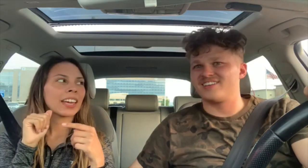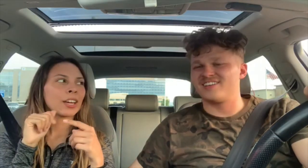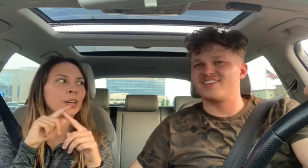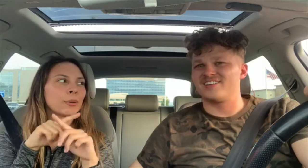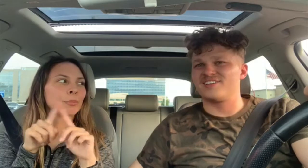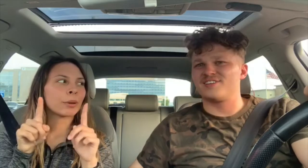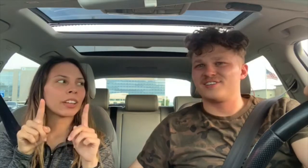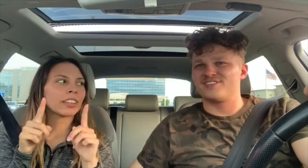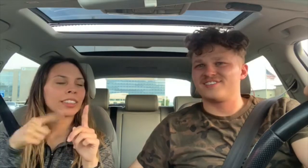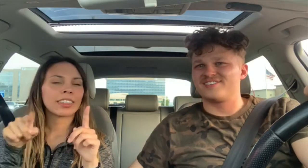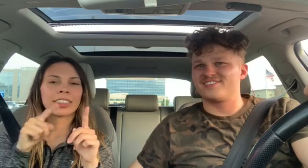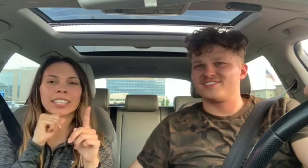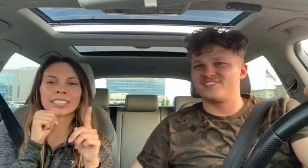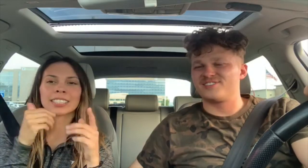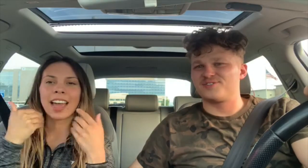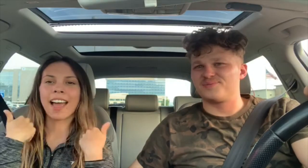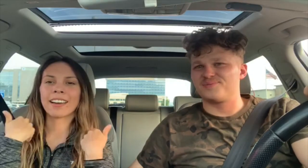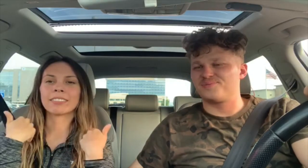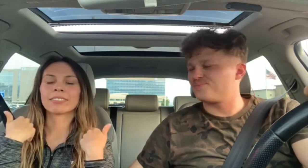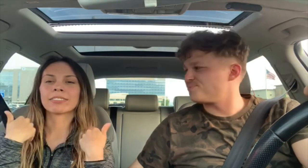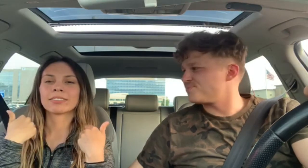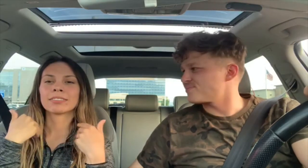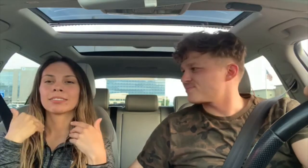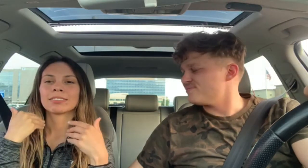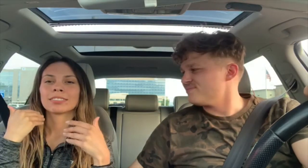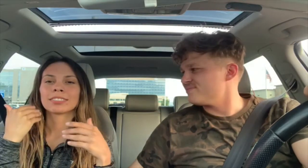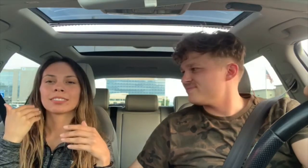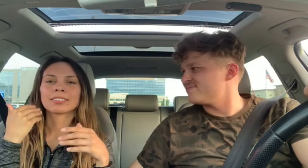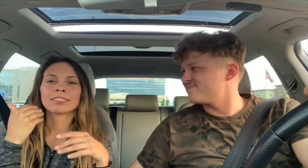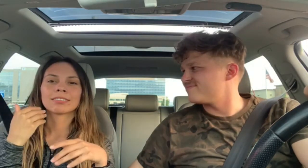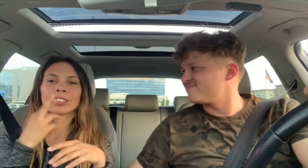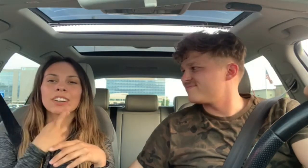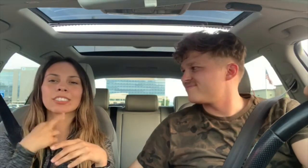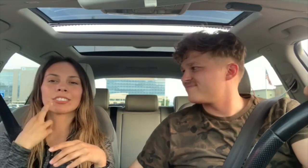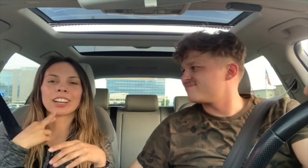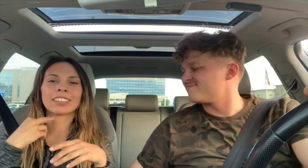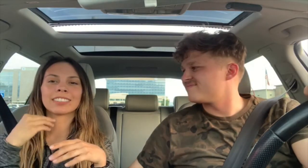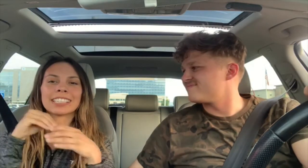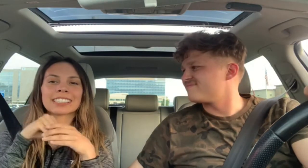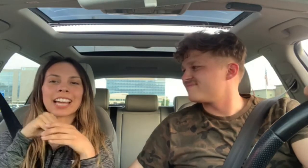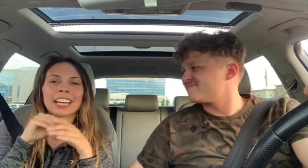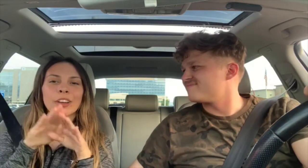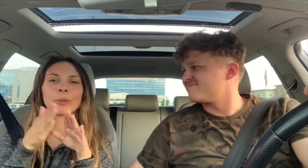But they didn't have the restaurant interior open to the public.